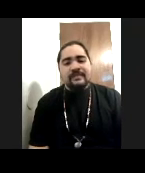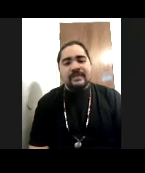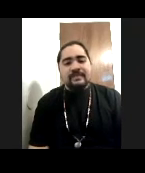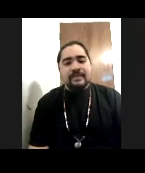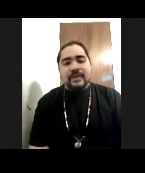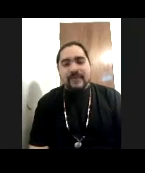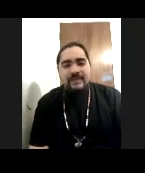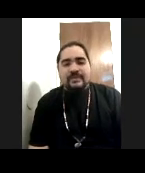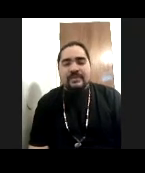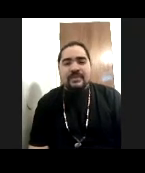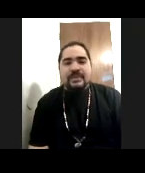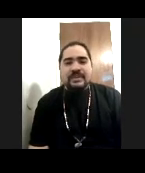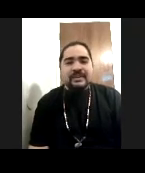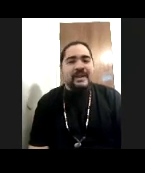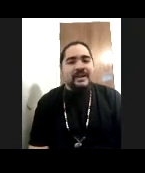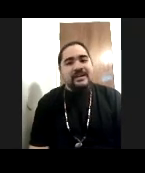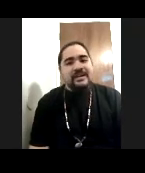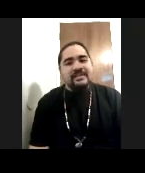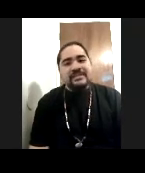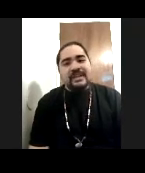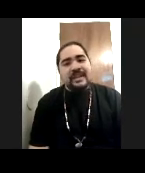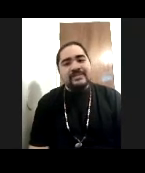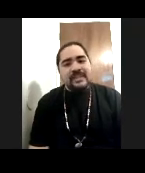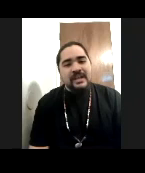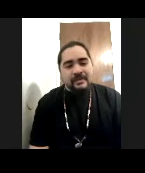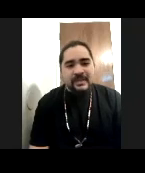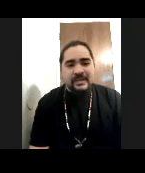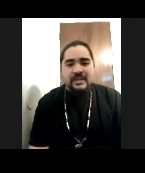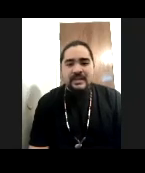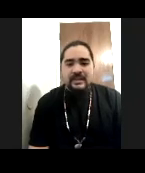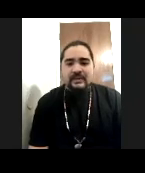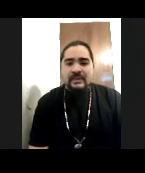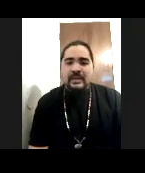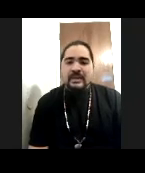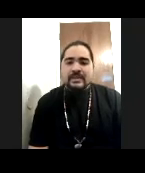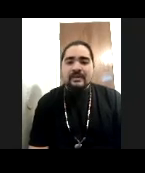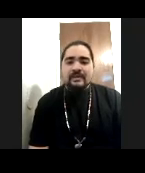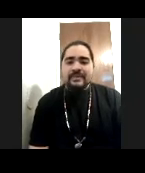and be okay with it and look back on it as like, I was there. But you know, now I'm here.